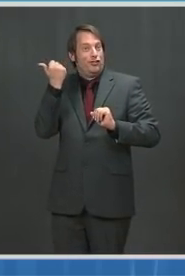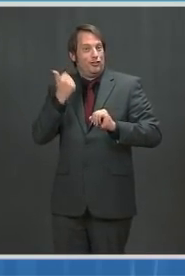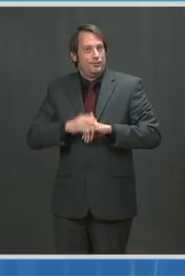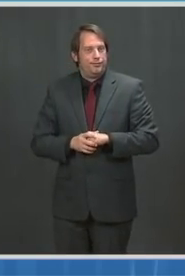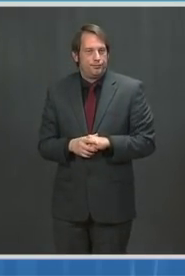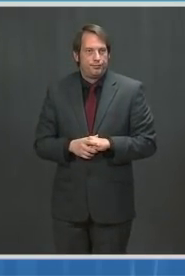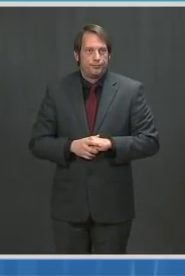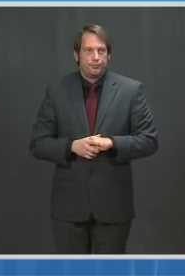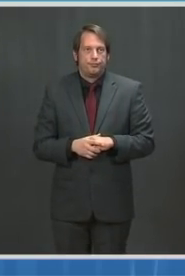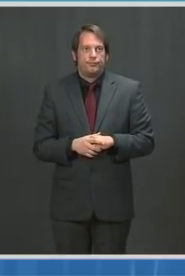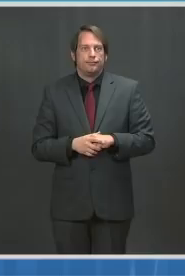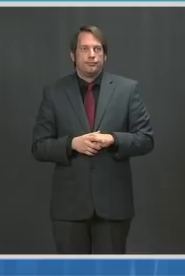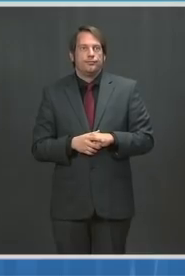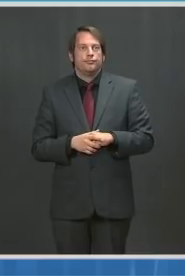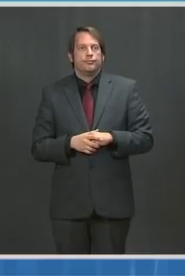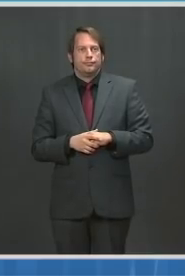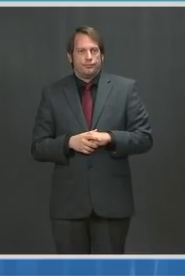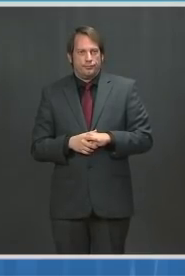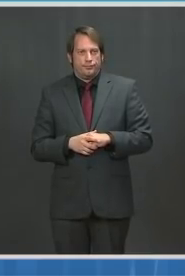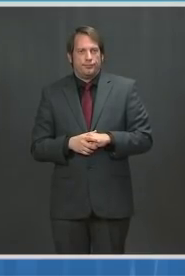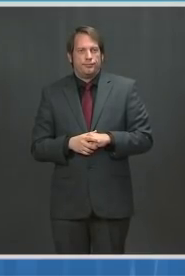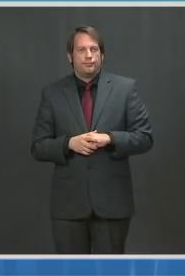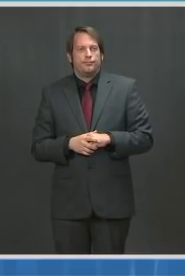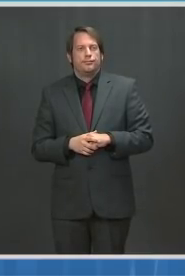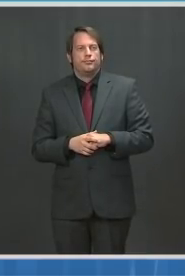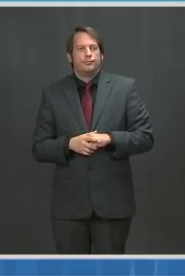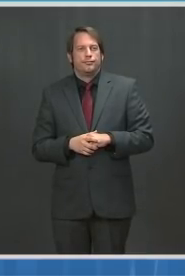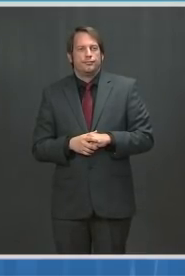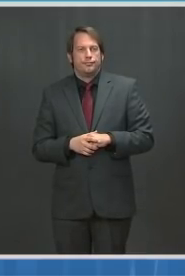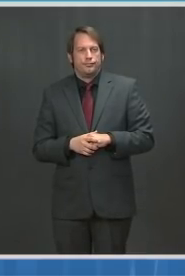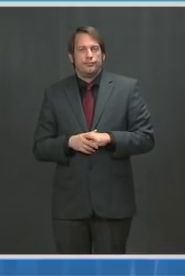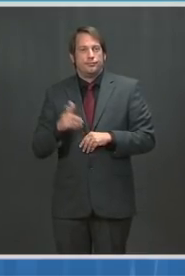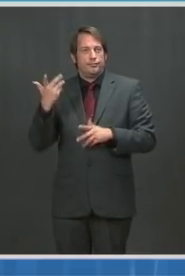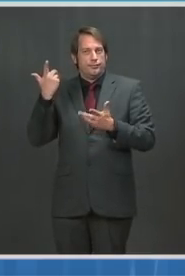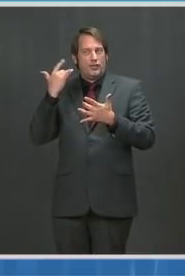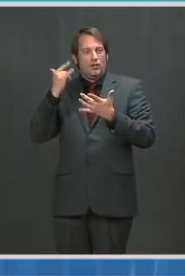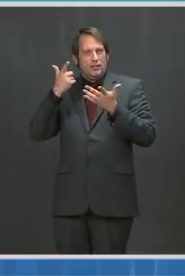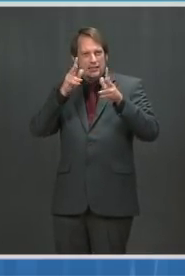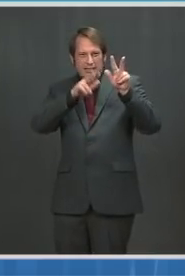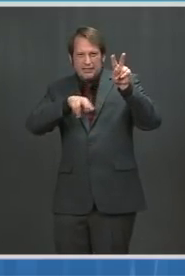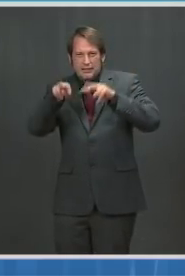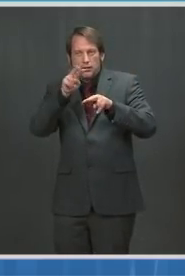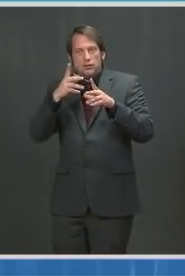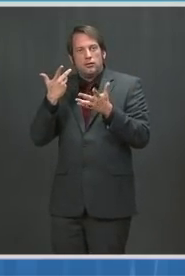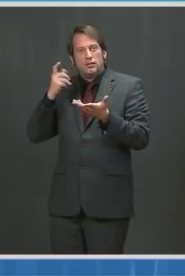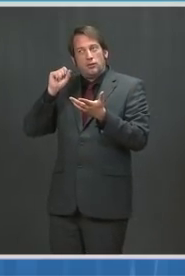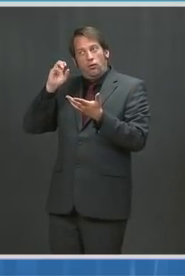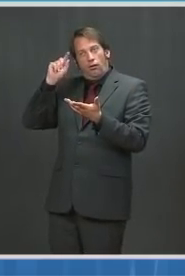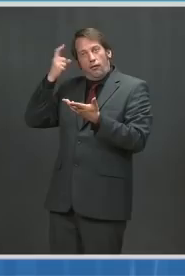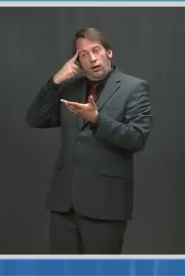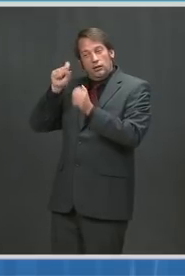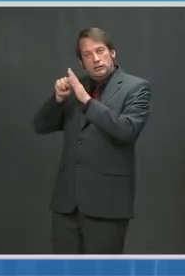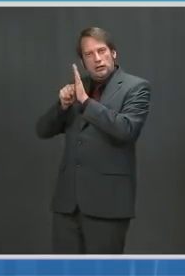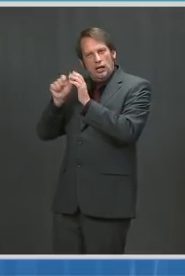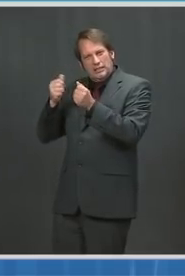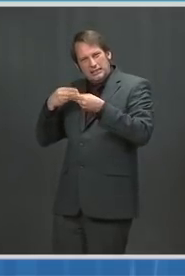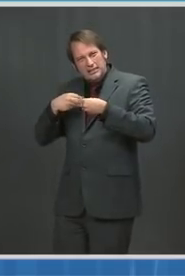the state is surging vaccines apply to those areas. Mr. Slavitt: Yeah, just -- just to follow the rest of that question